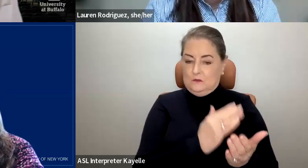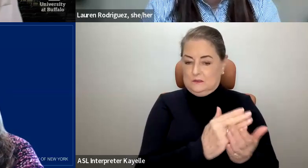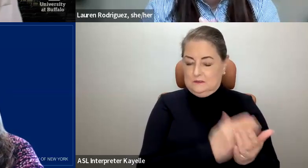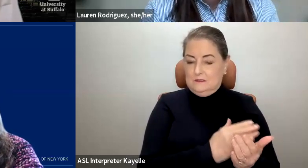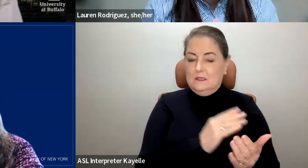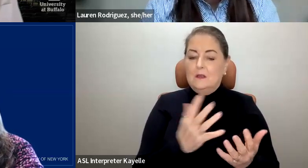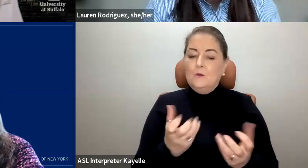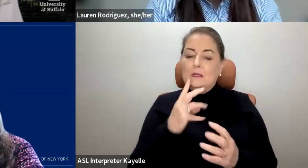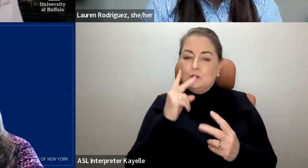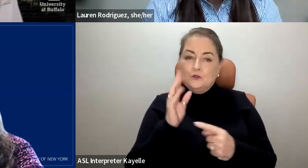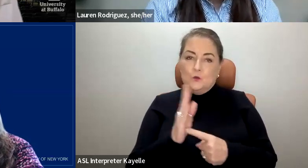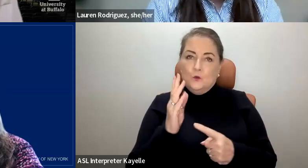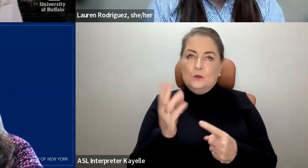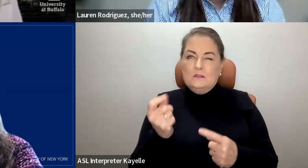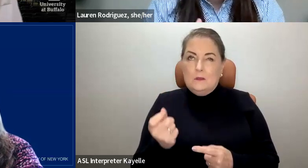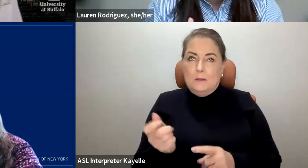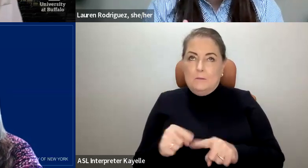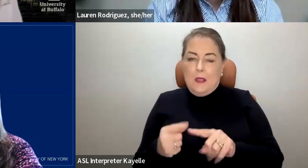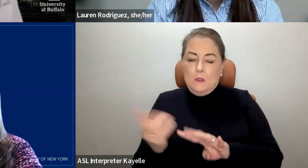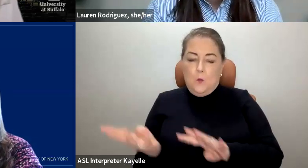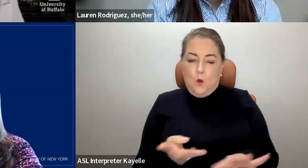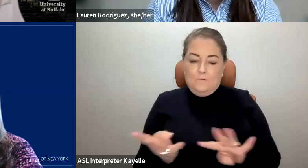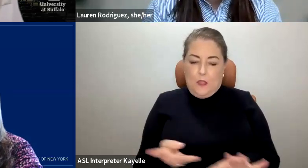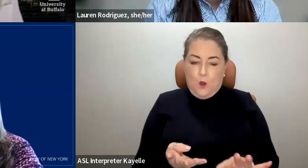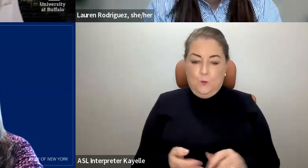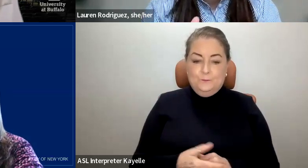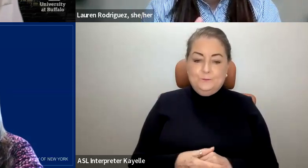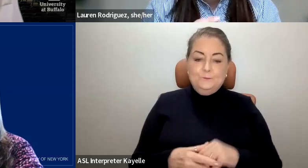established. So essentially, every semester Disability